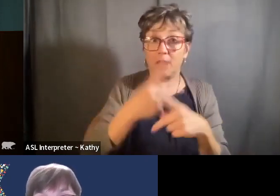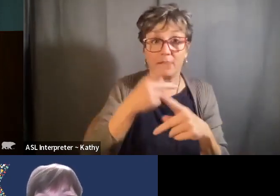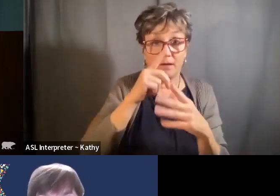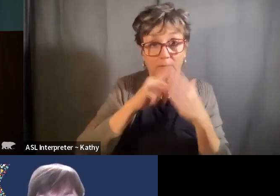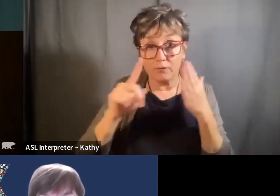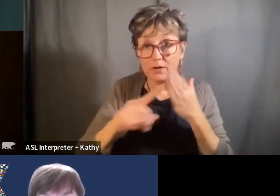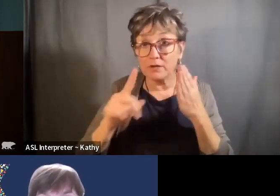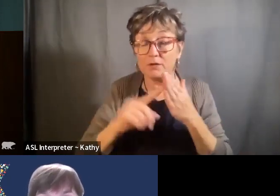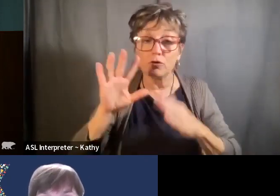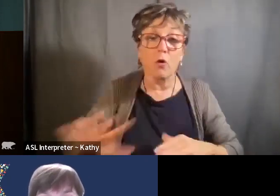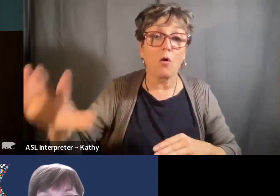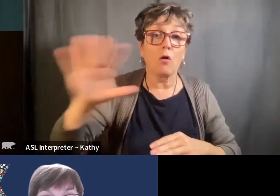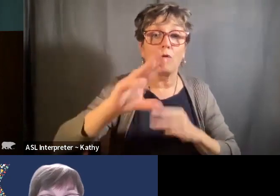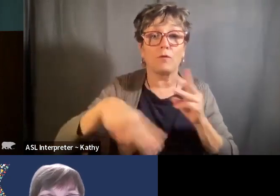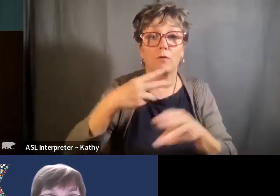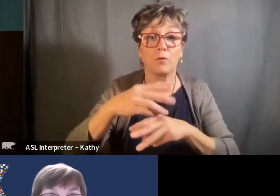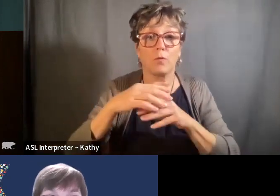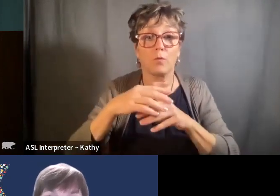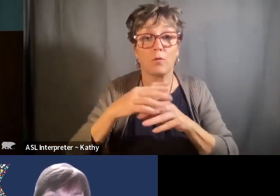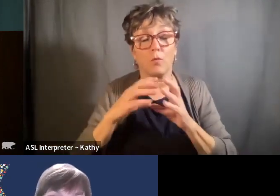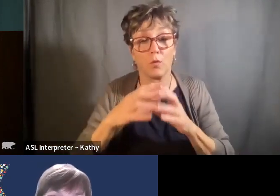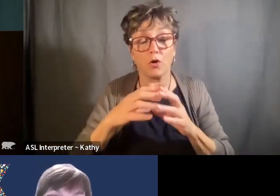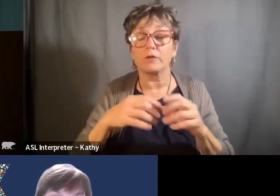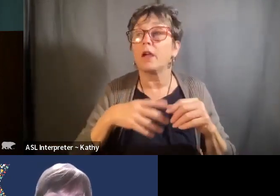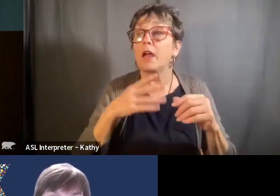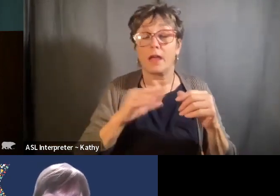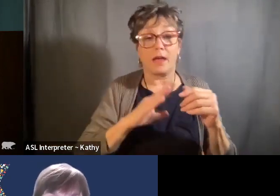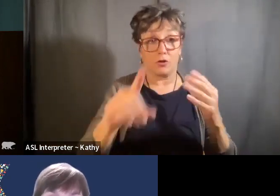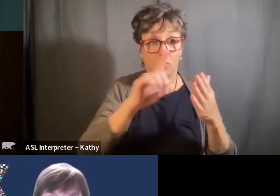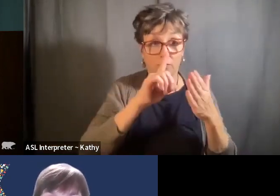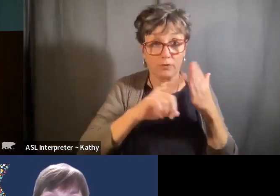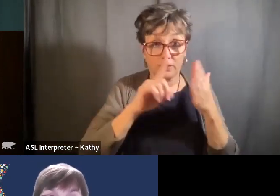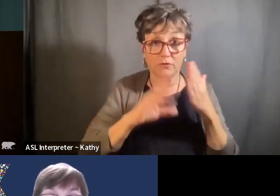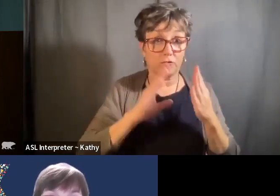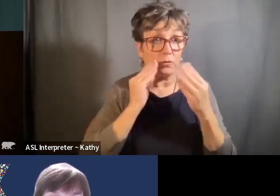be letting your researchers know about it but but part of the the magic of this is researchers that